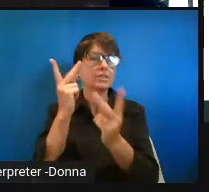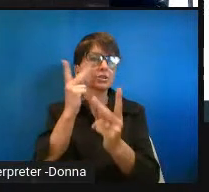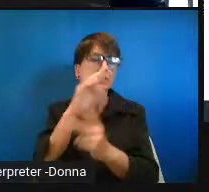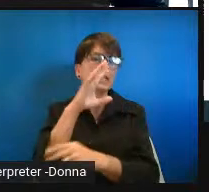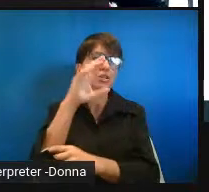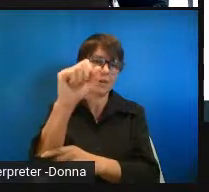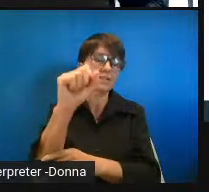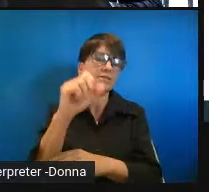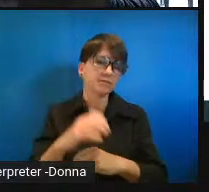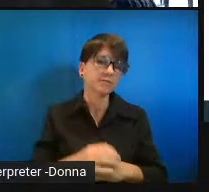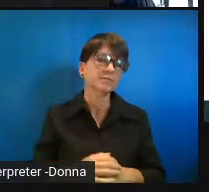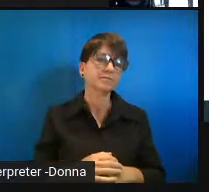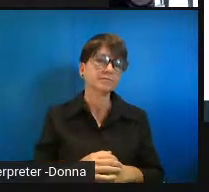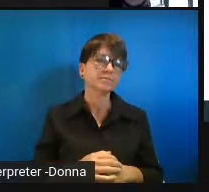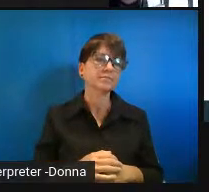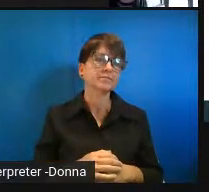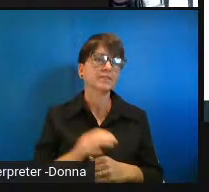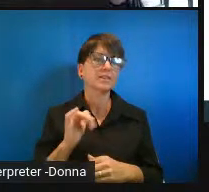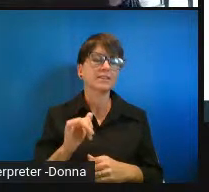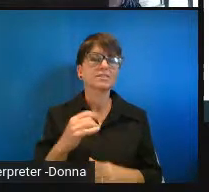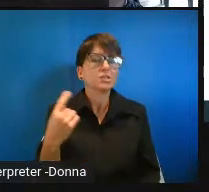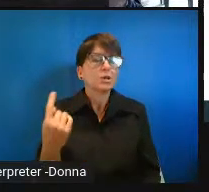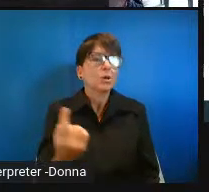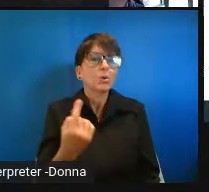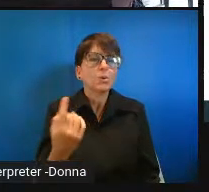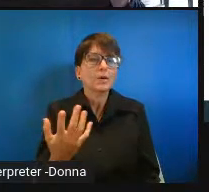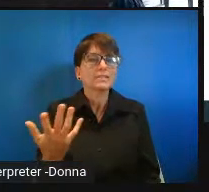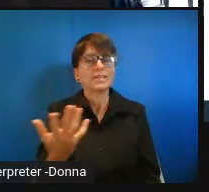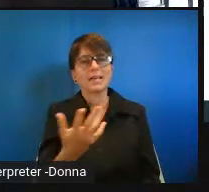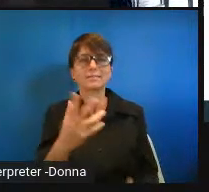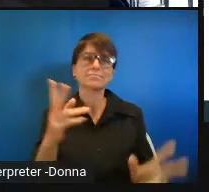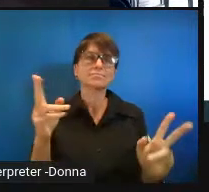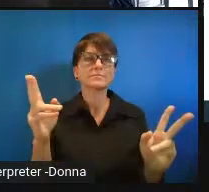products, it would help of the website was also visually attractive.